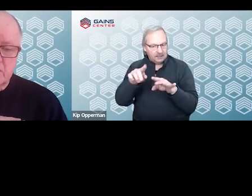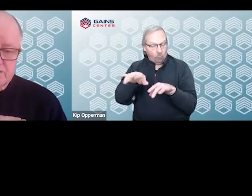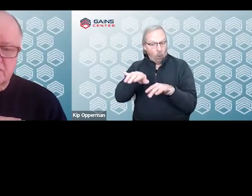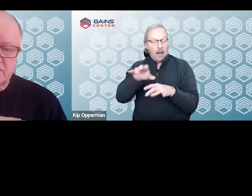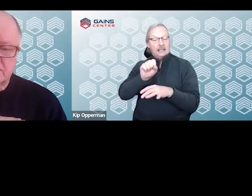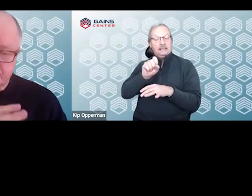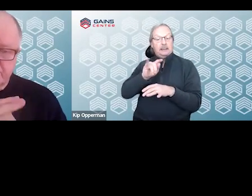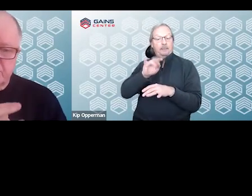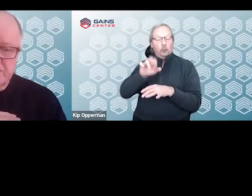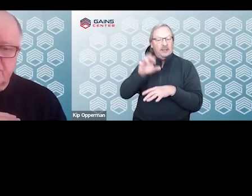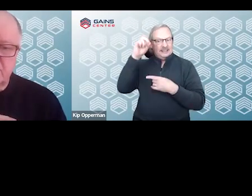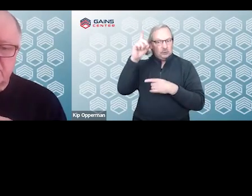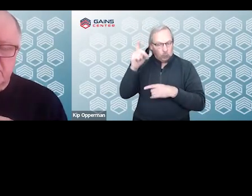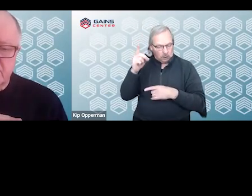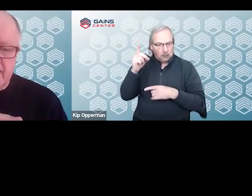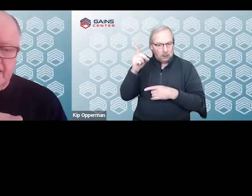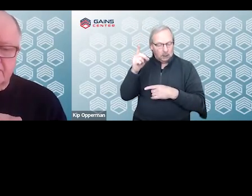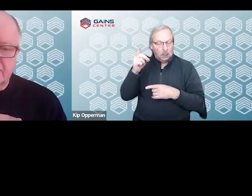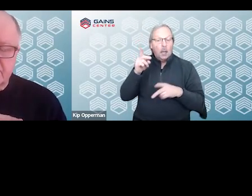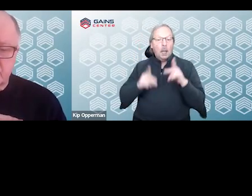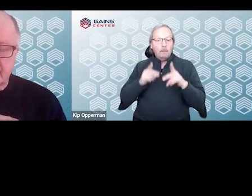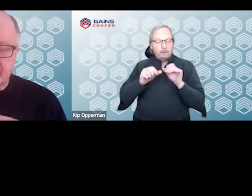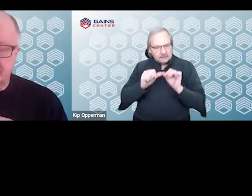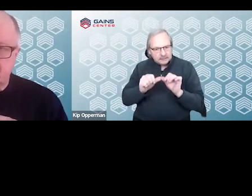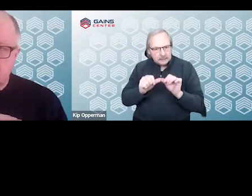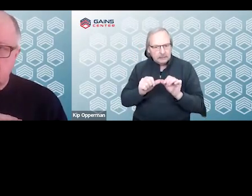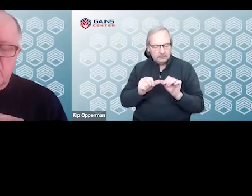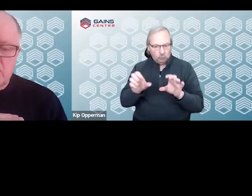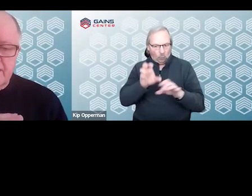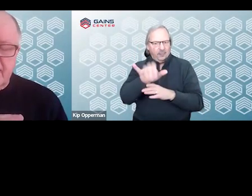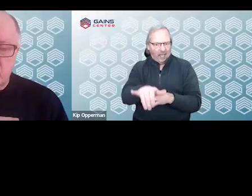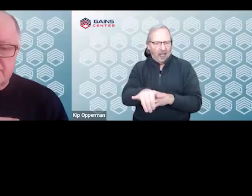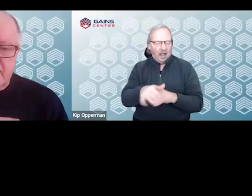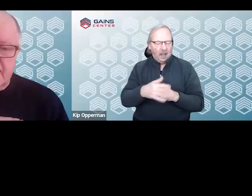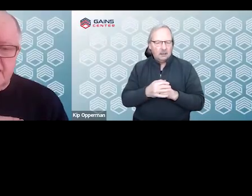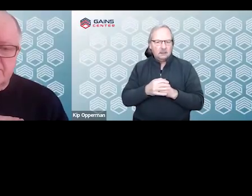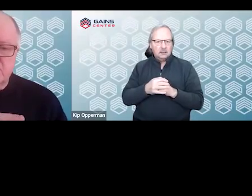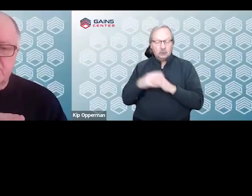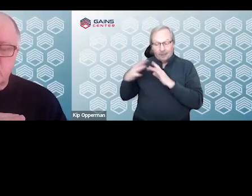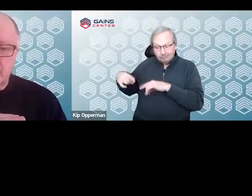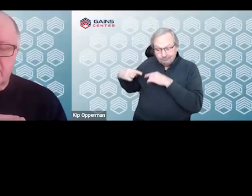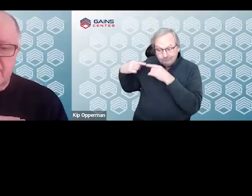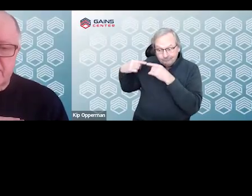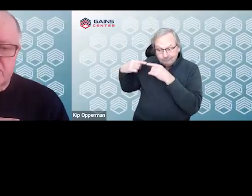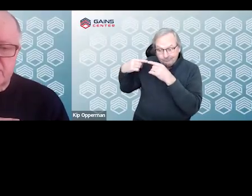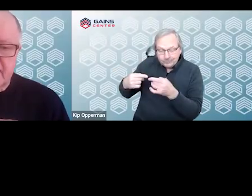And people are still very actively doing that, but over that whole time, there's been one intervention